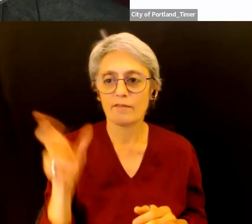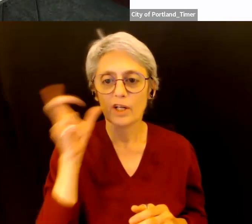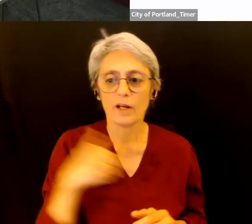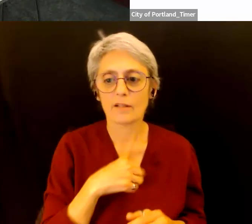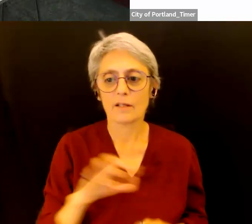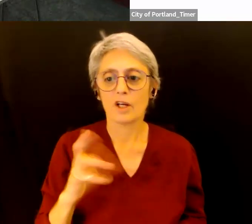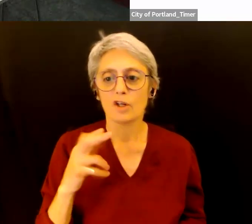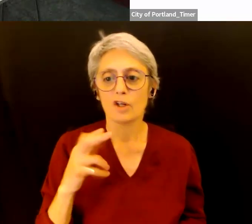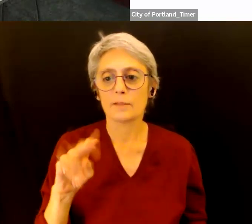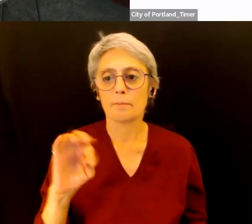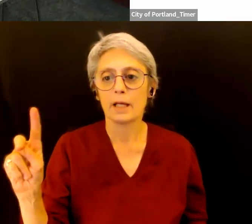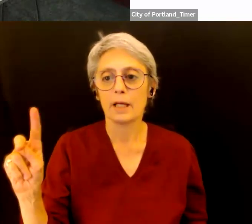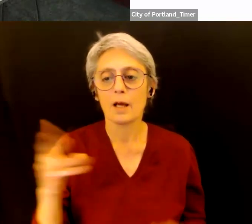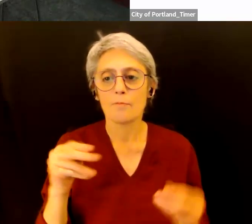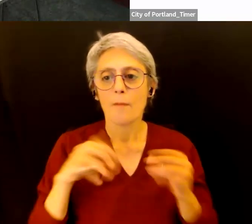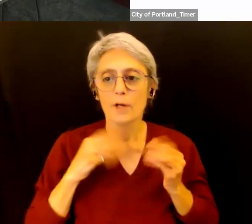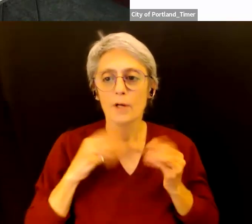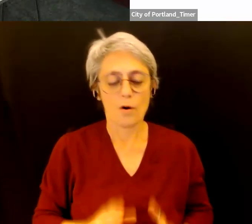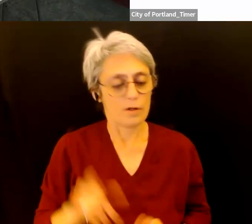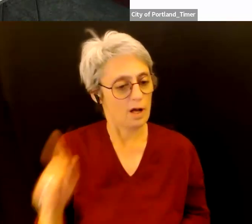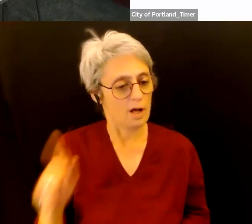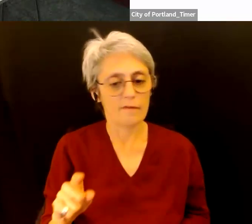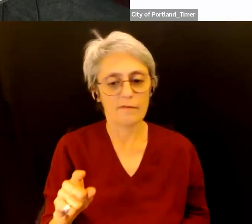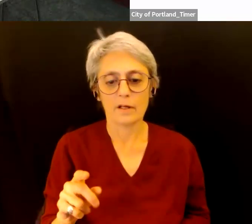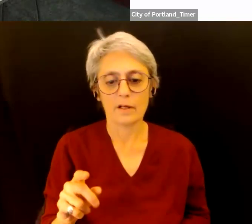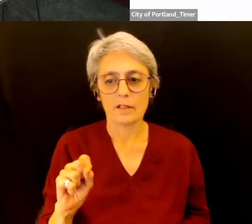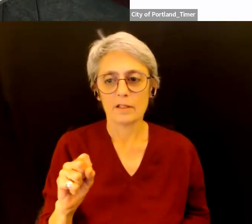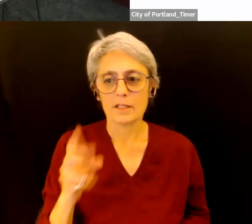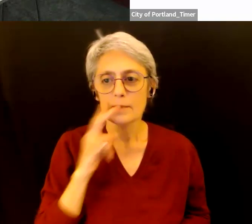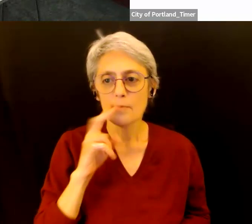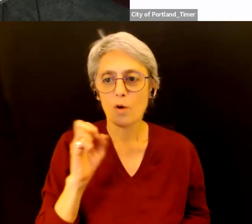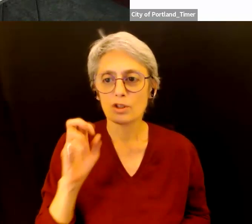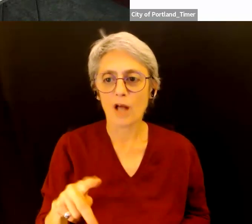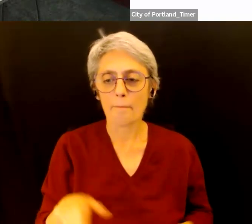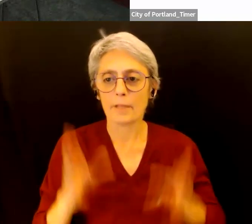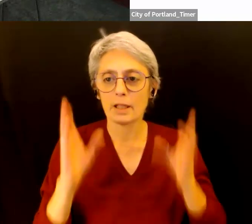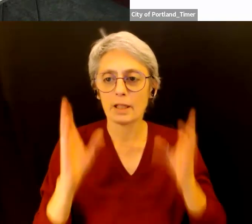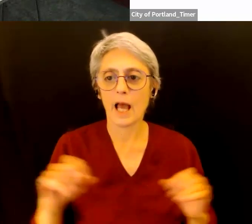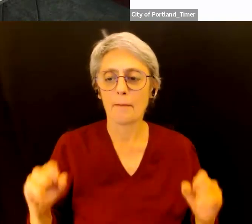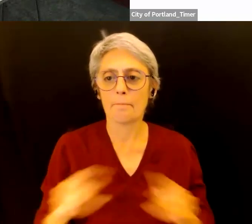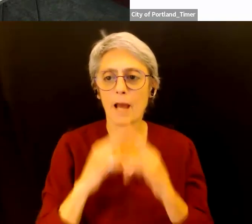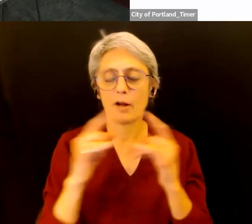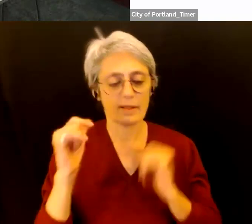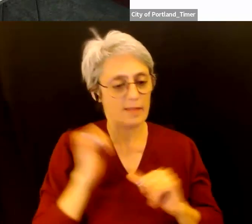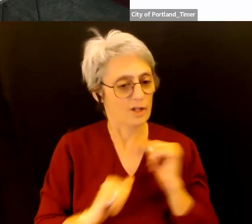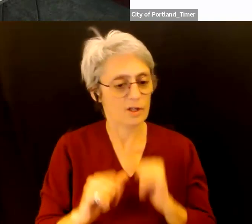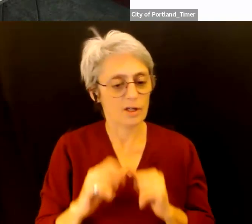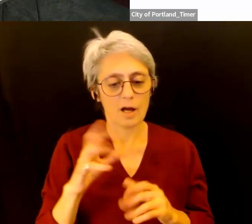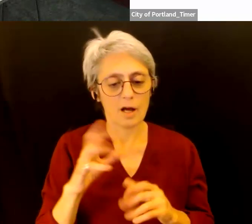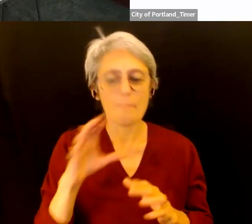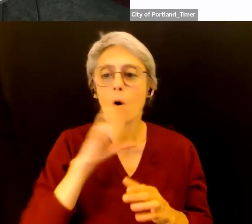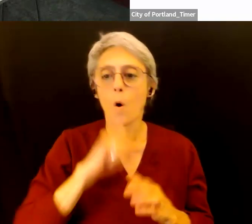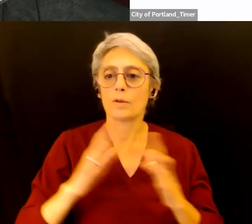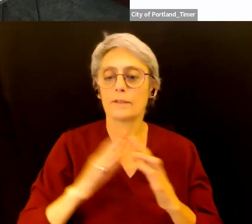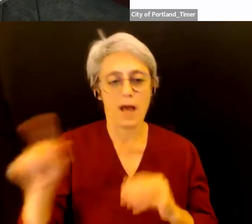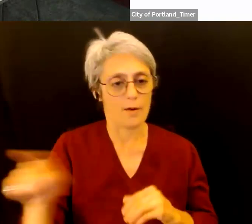The property owner of the smoke shop building and Paris Theater in Old Town. I want to thank you for bringing workers back then.